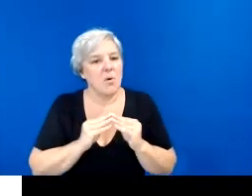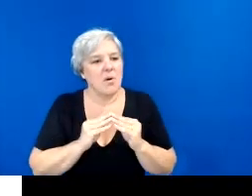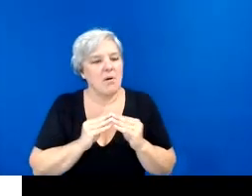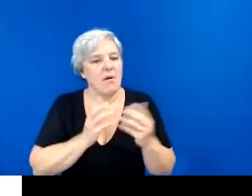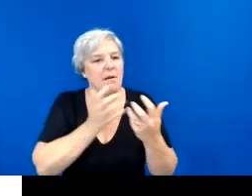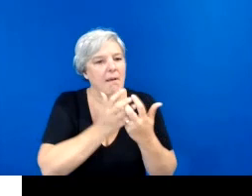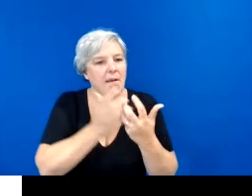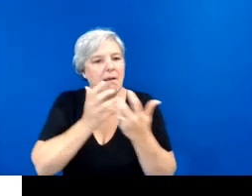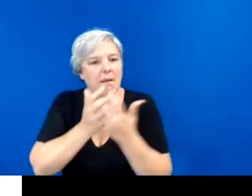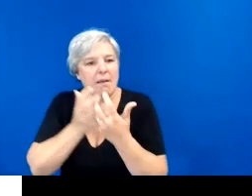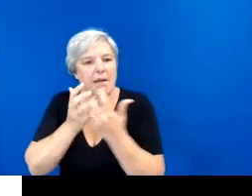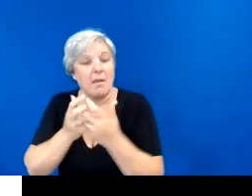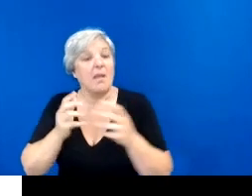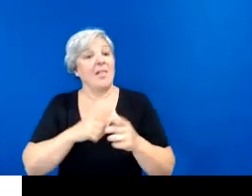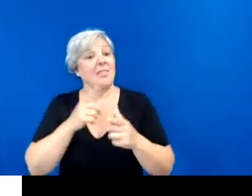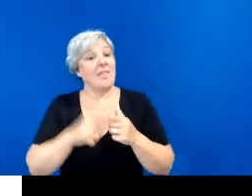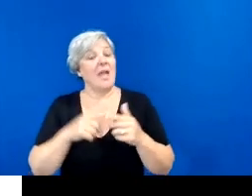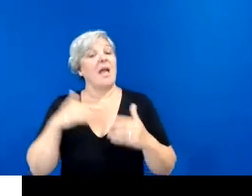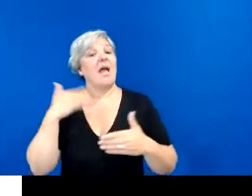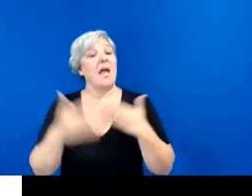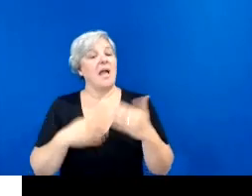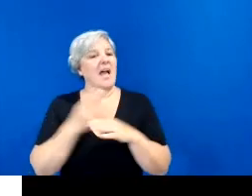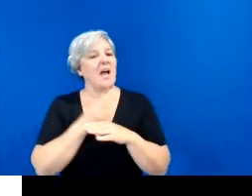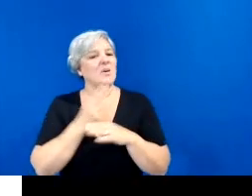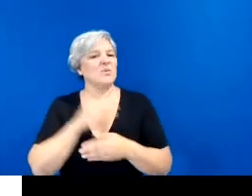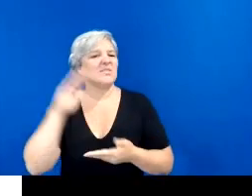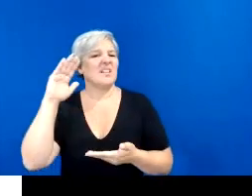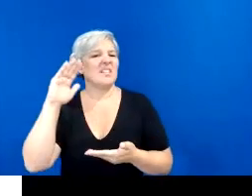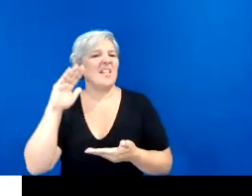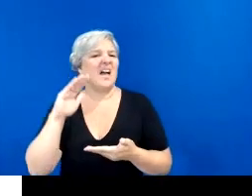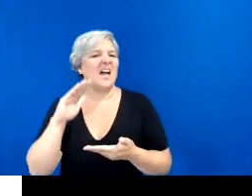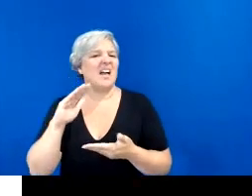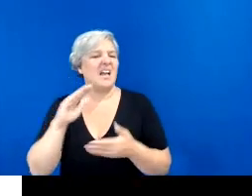I started using less and less of that commercial textbook